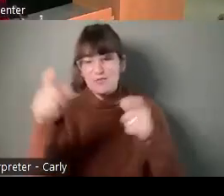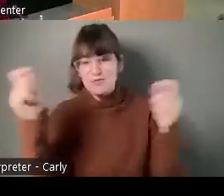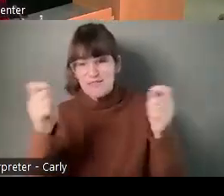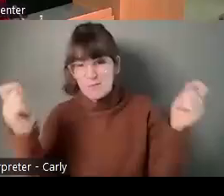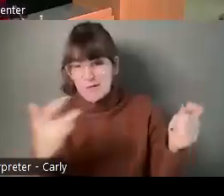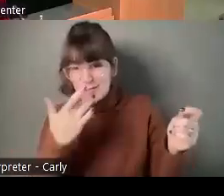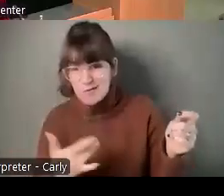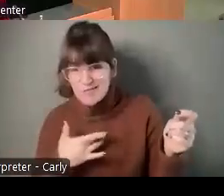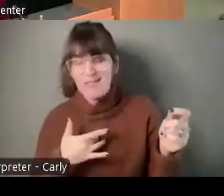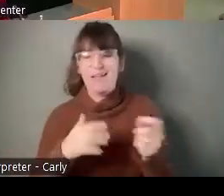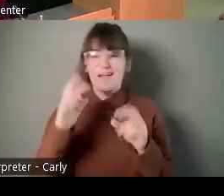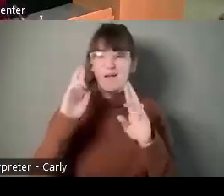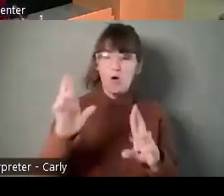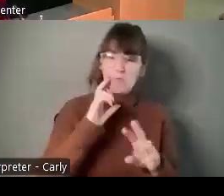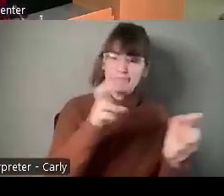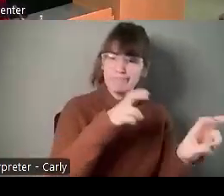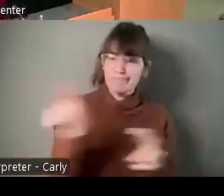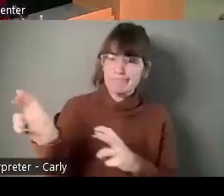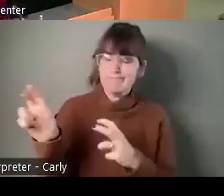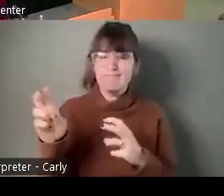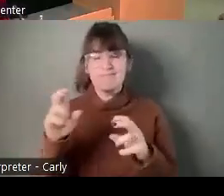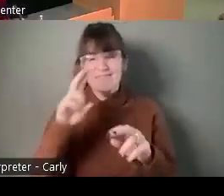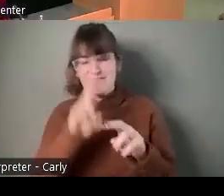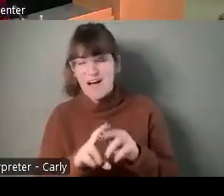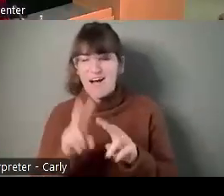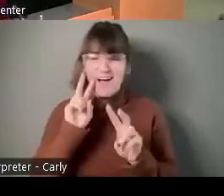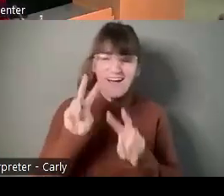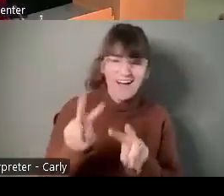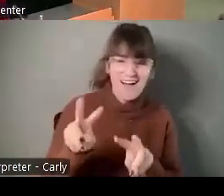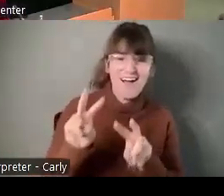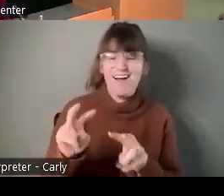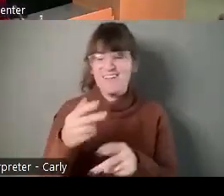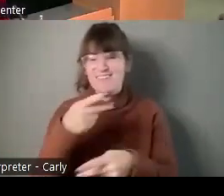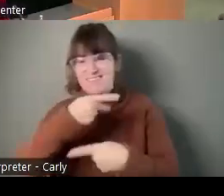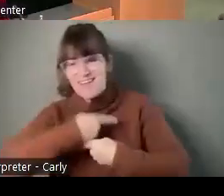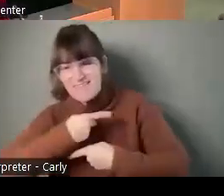your transition was filled with all the things you were looking forward to, sleep, self-care." Um,